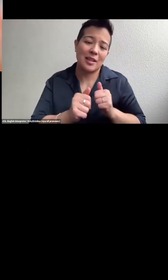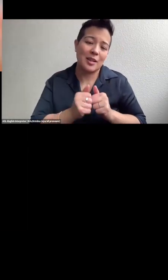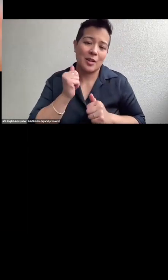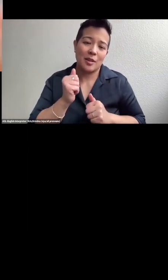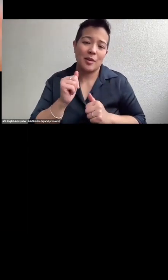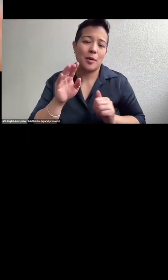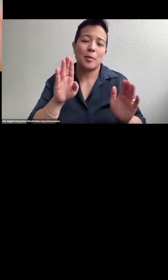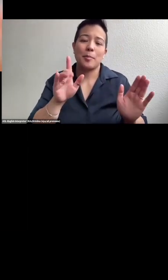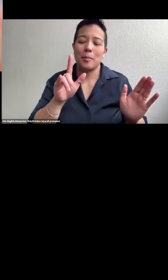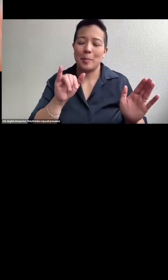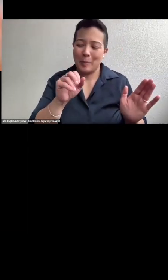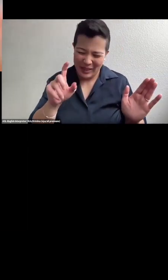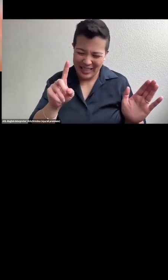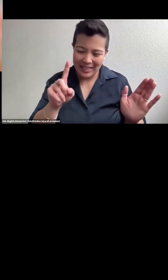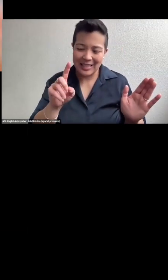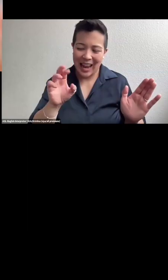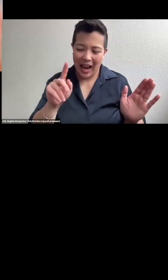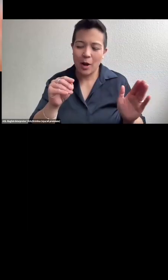out and exhausted I've ever been in my life.